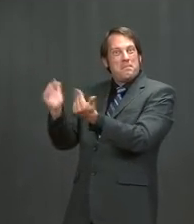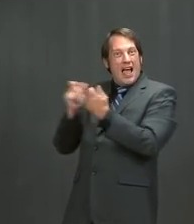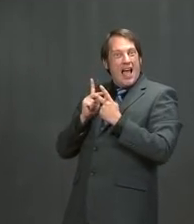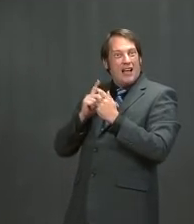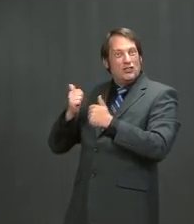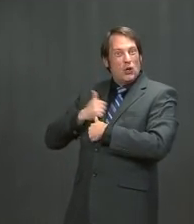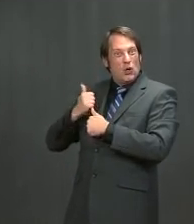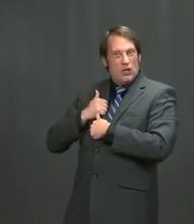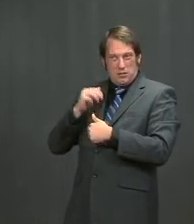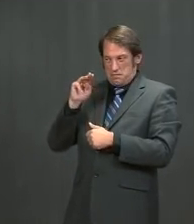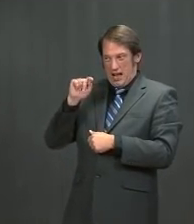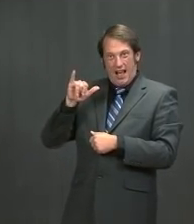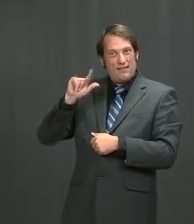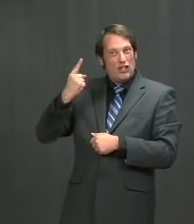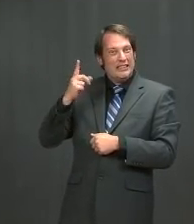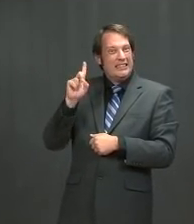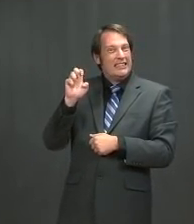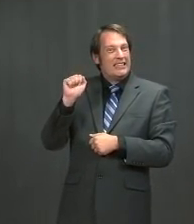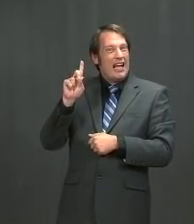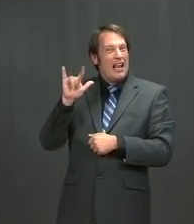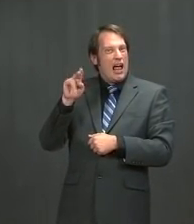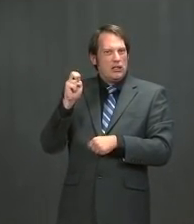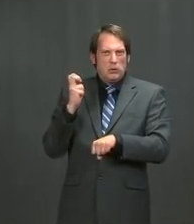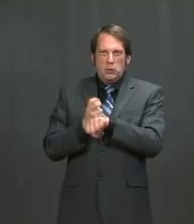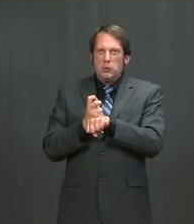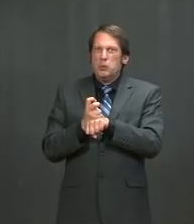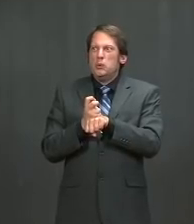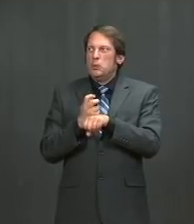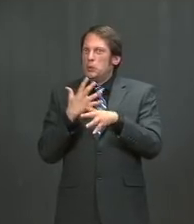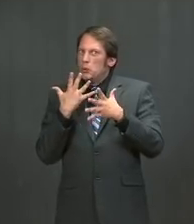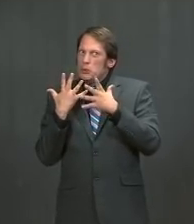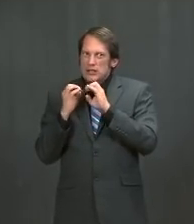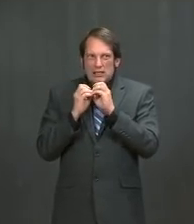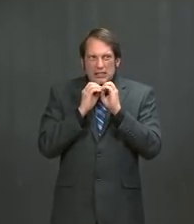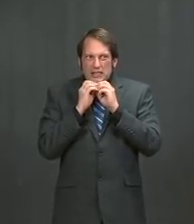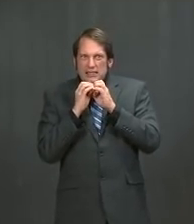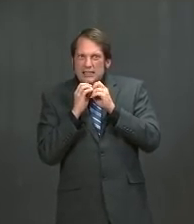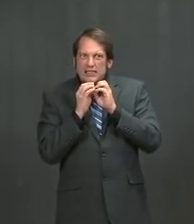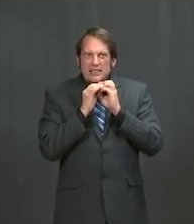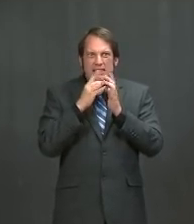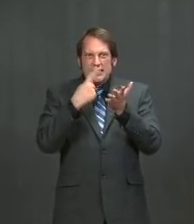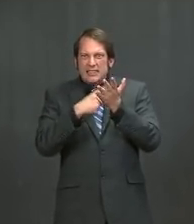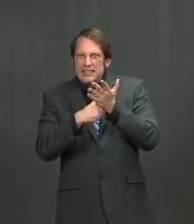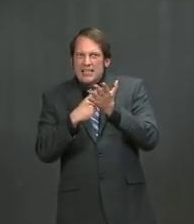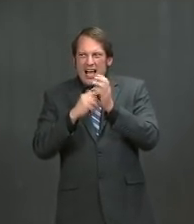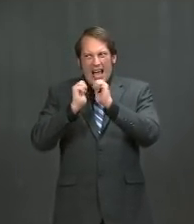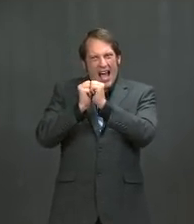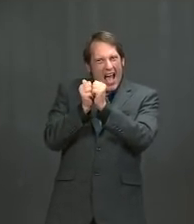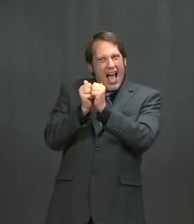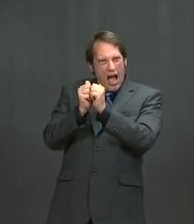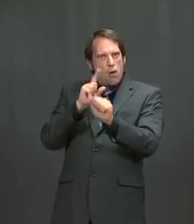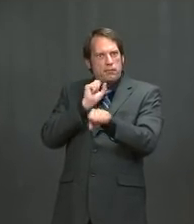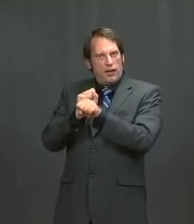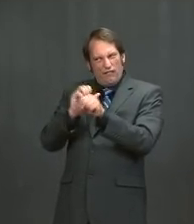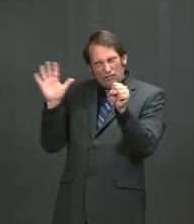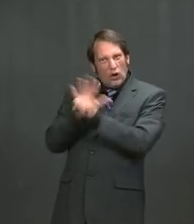internally with his national security team and advisors and, of course, also with our partners and allies. And, you know, he is not --